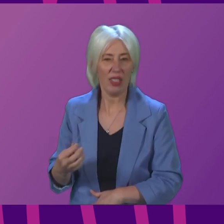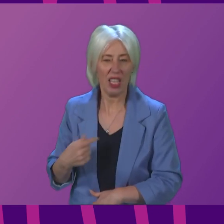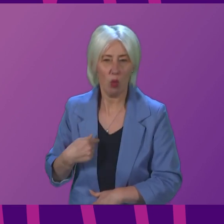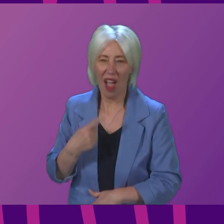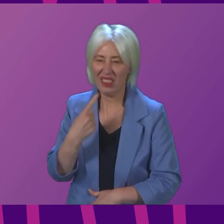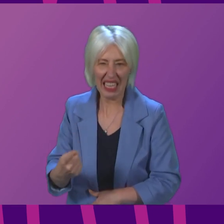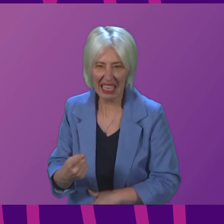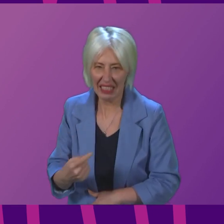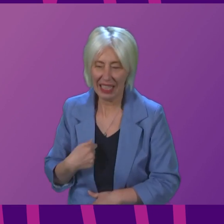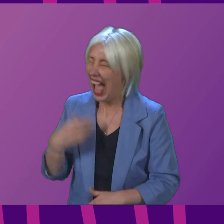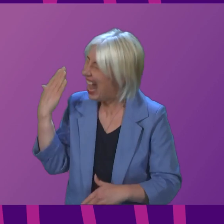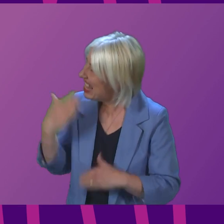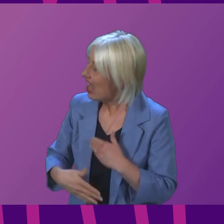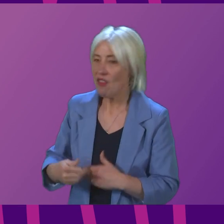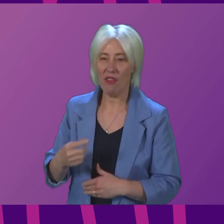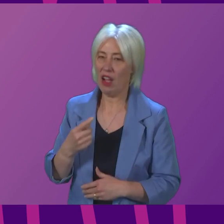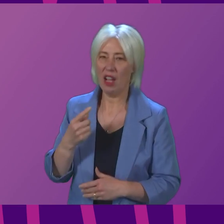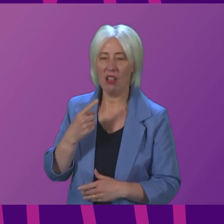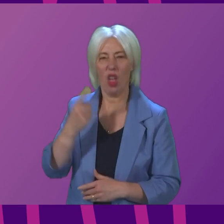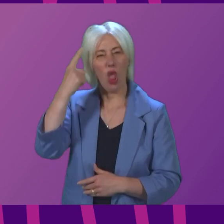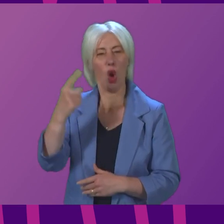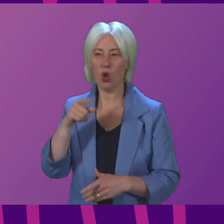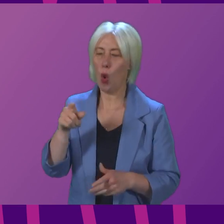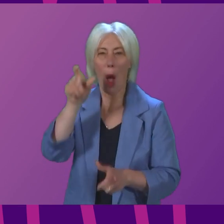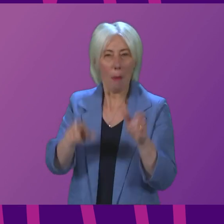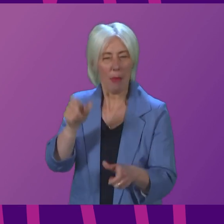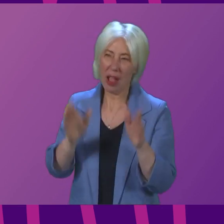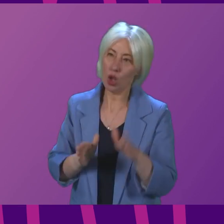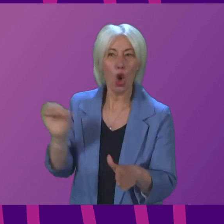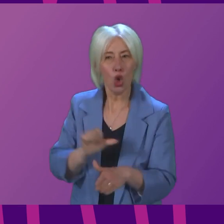I did not suggest that people should have to go to court.